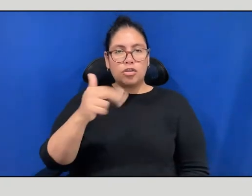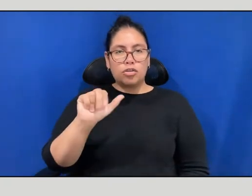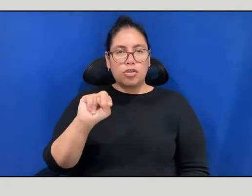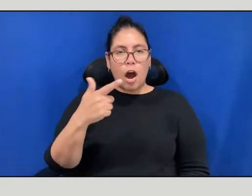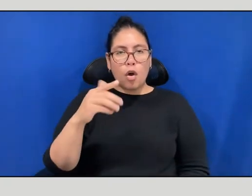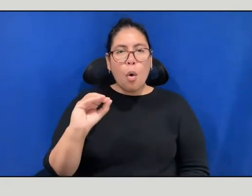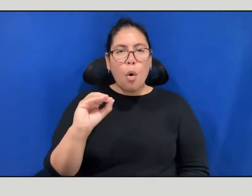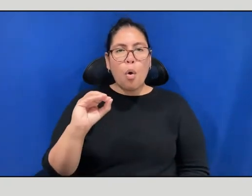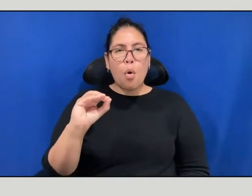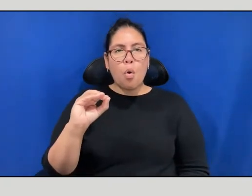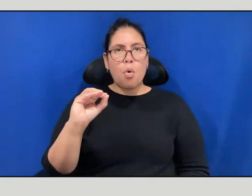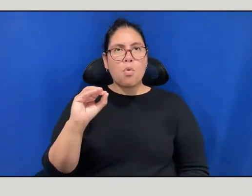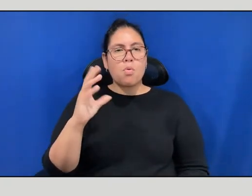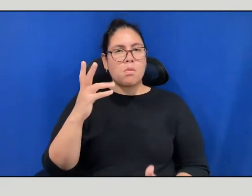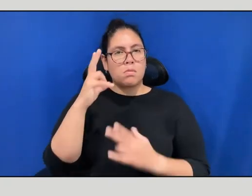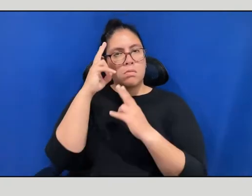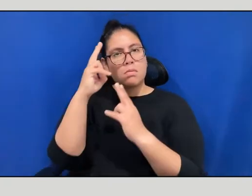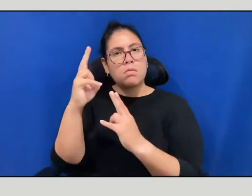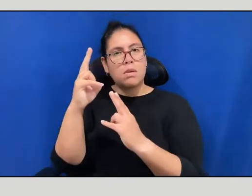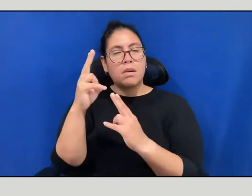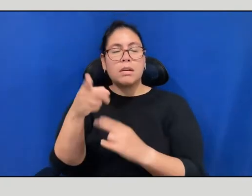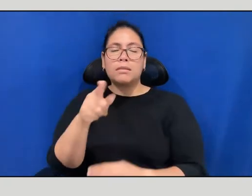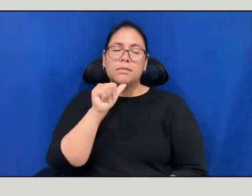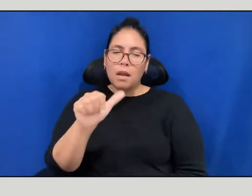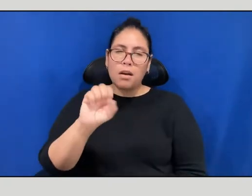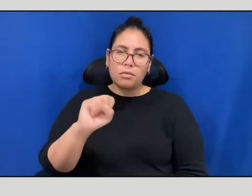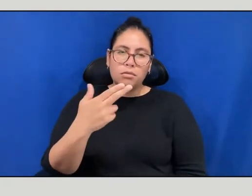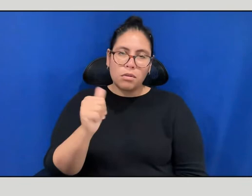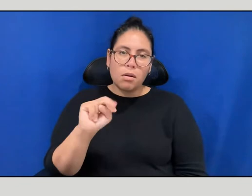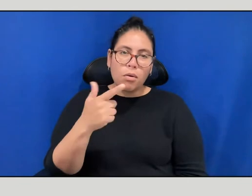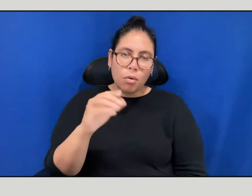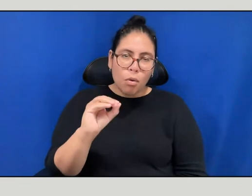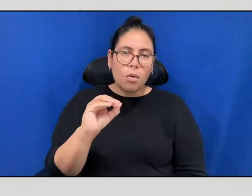Well, this is not Shango, but I'm aware of those origins.